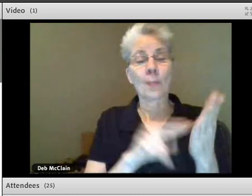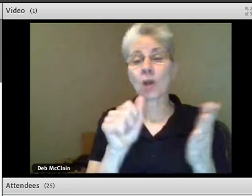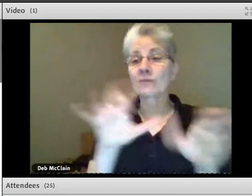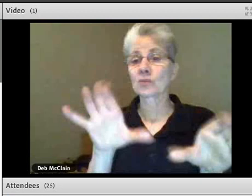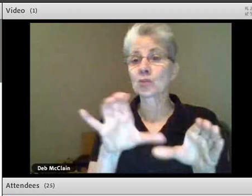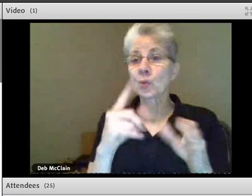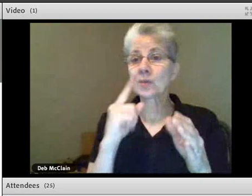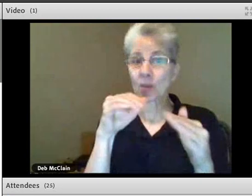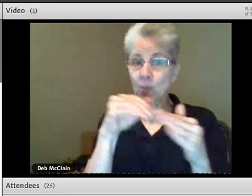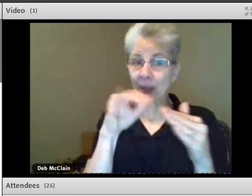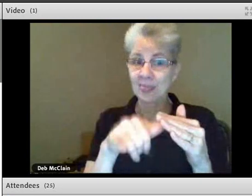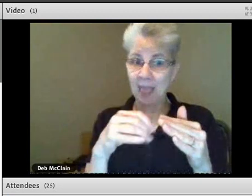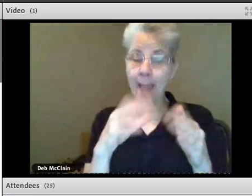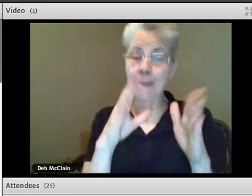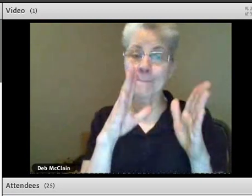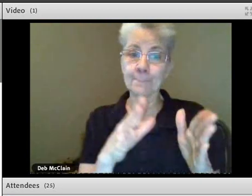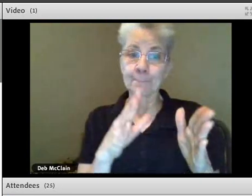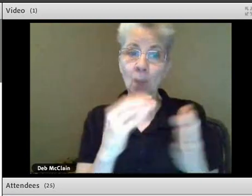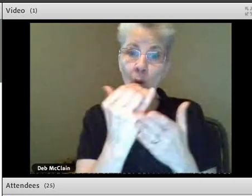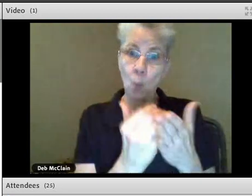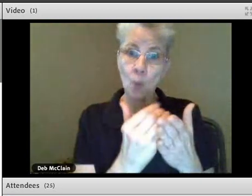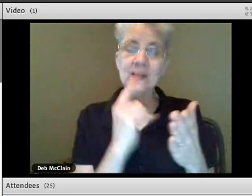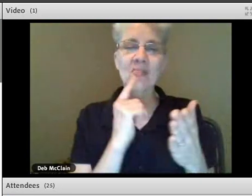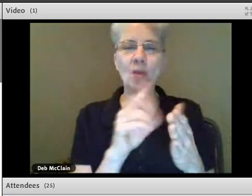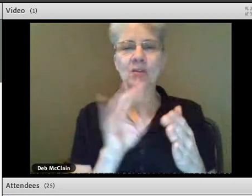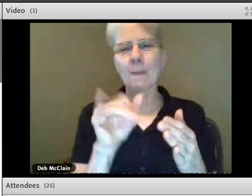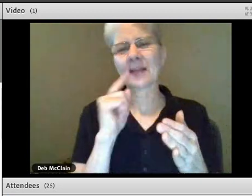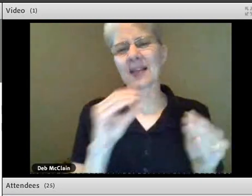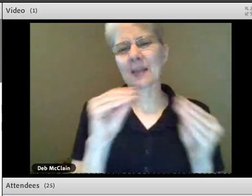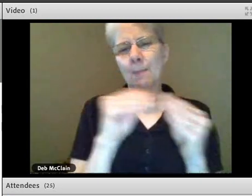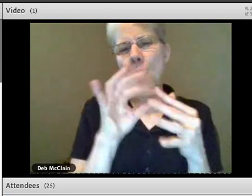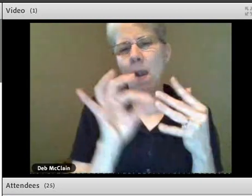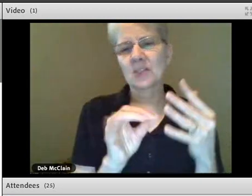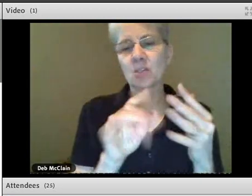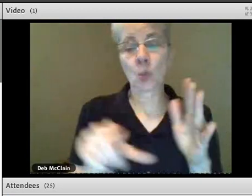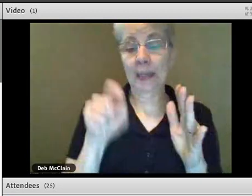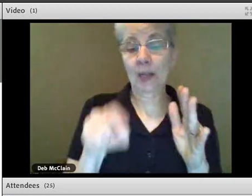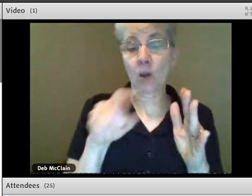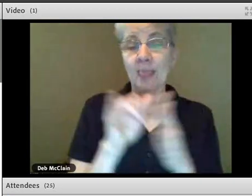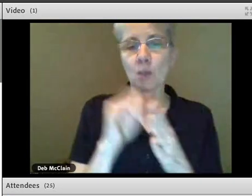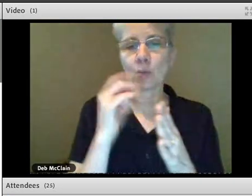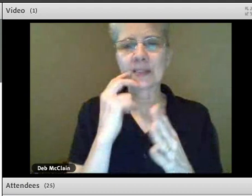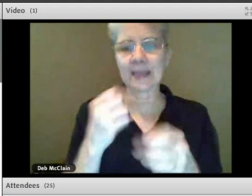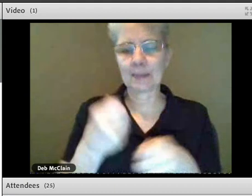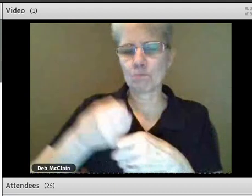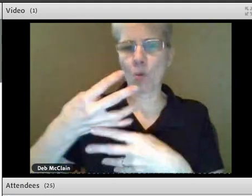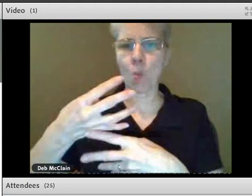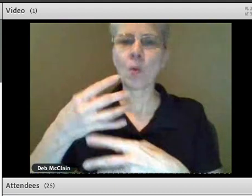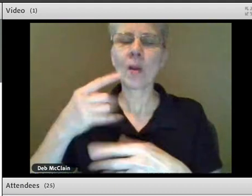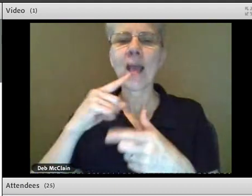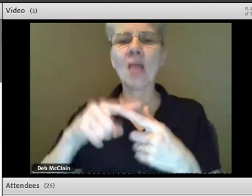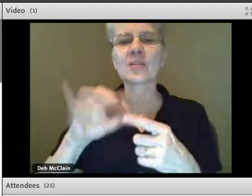you're in that course settings page, there's a button that says more options. When you click on it, you see a couple extra options, and there's a button.